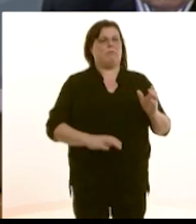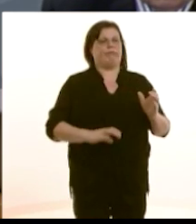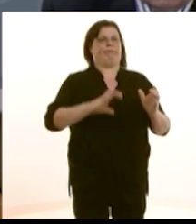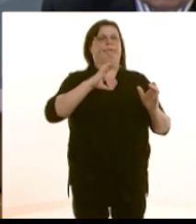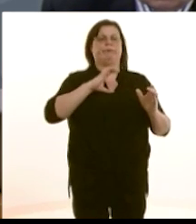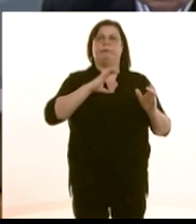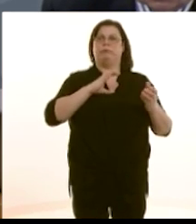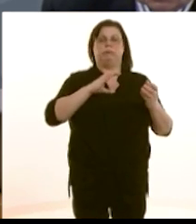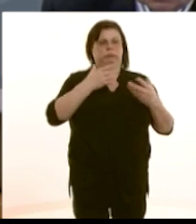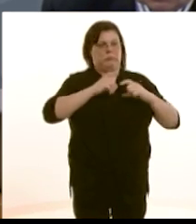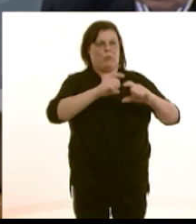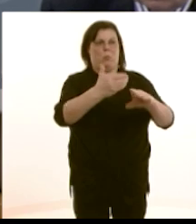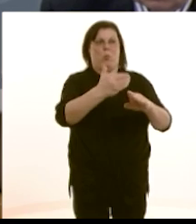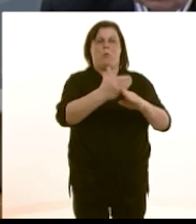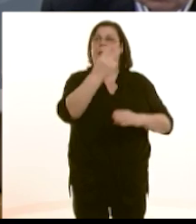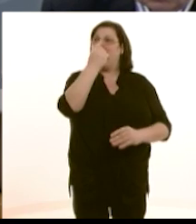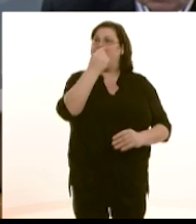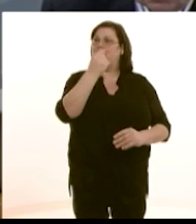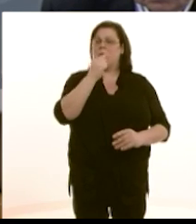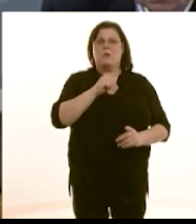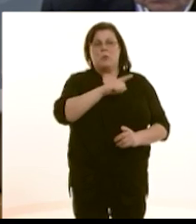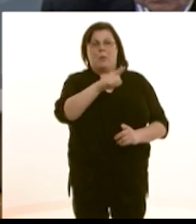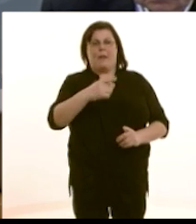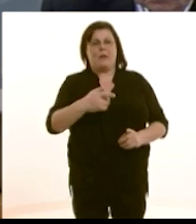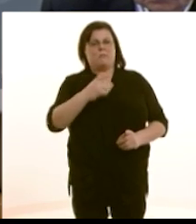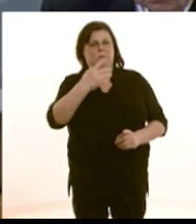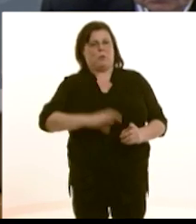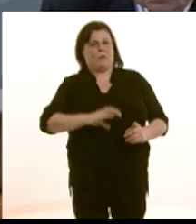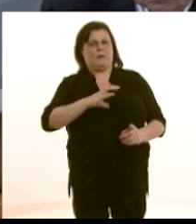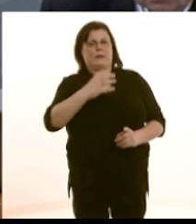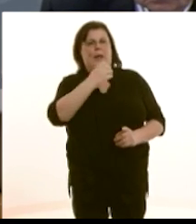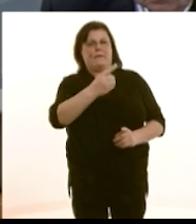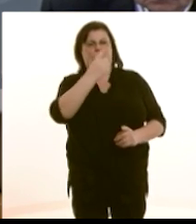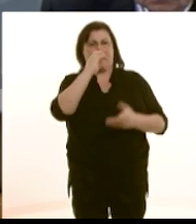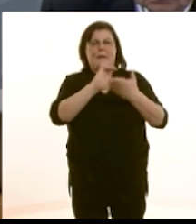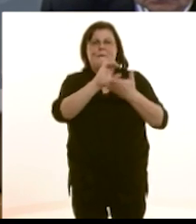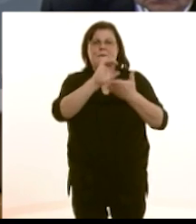so that they feel that they have the confidence that they can invest and look to a brighter